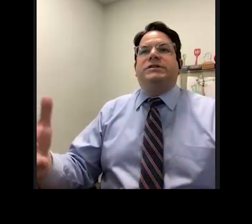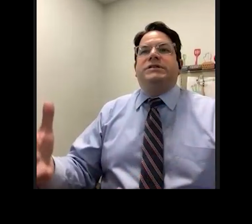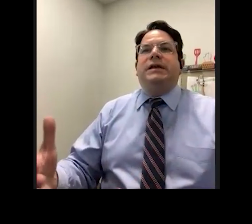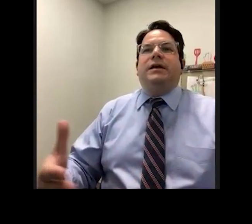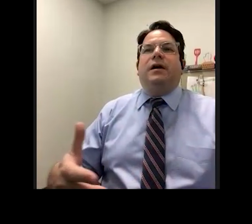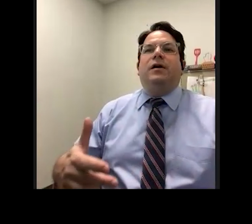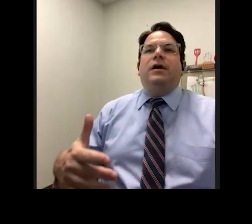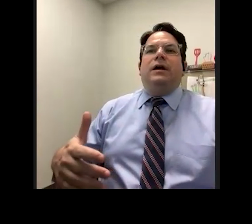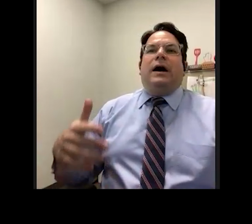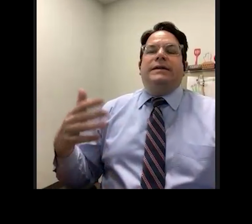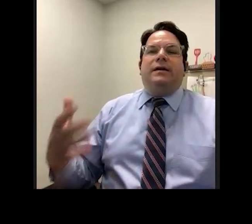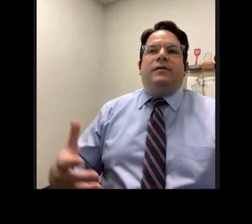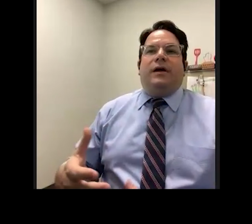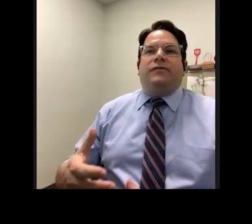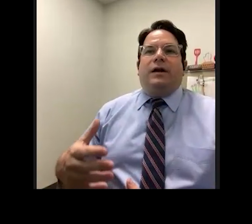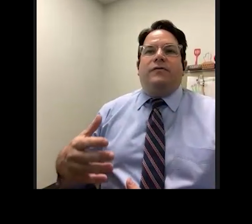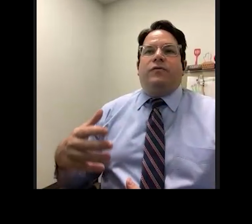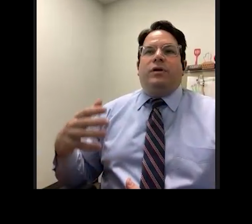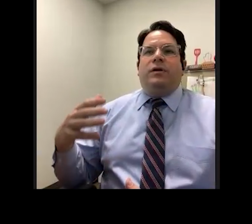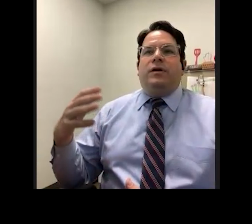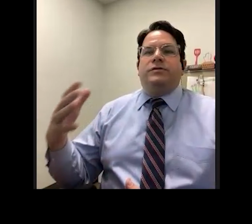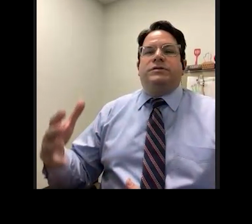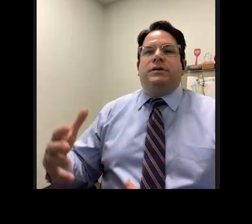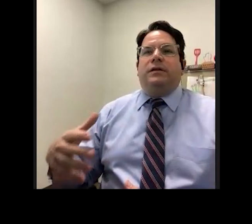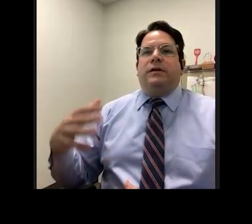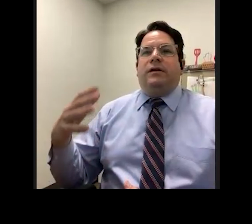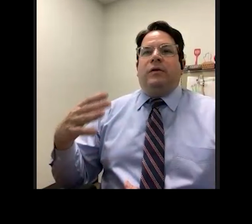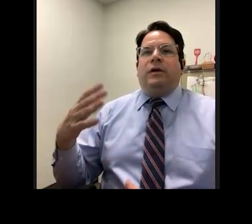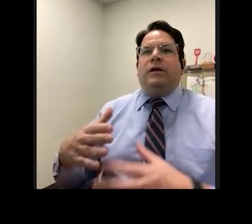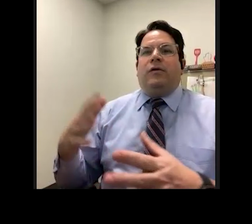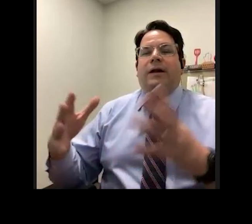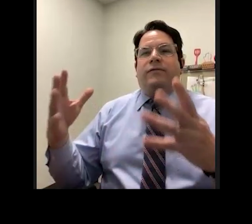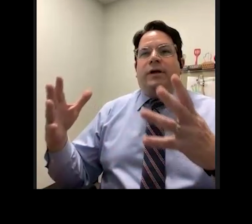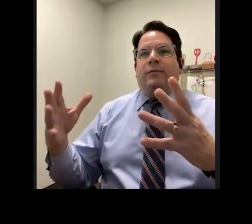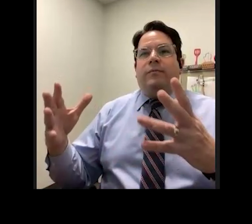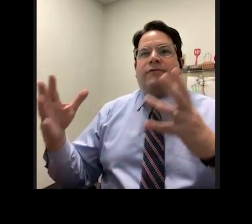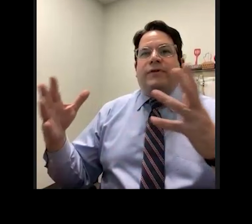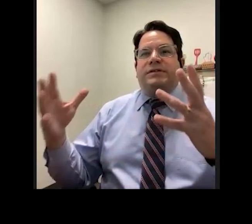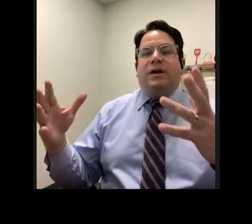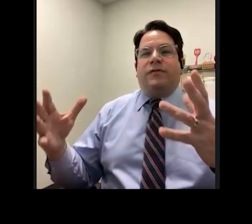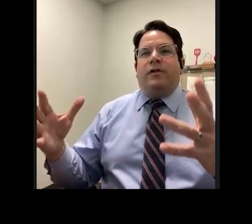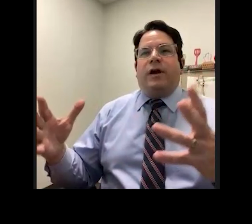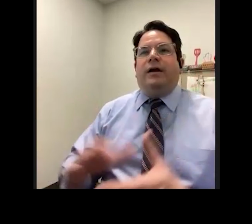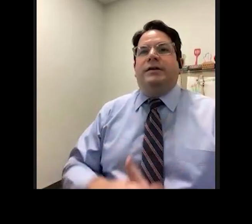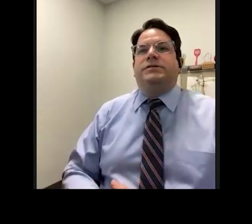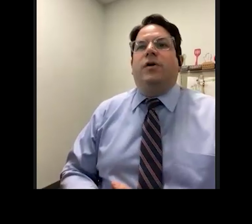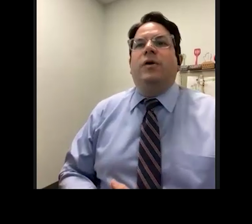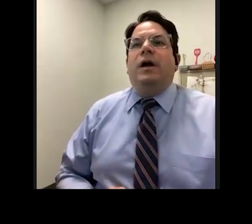But as you can see here, identity theft yields-- manifests itself in other areas.